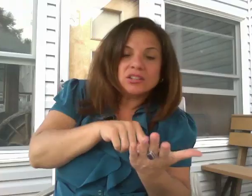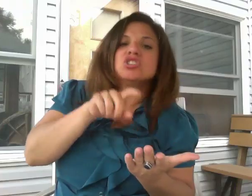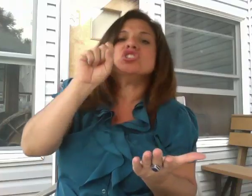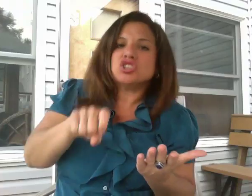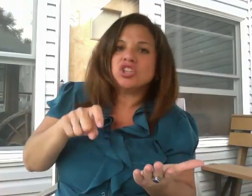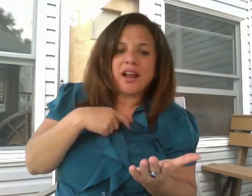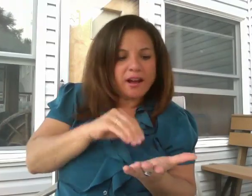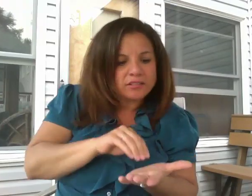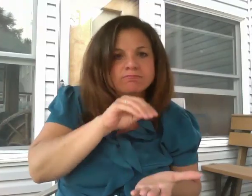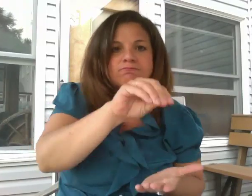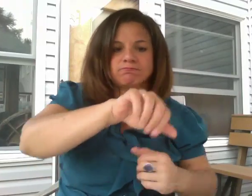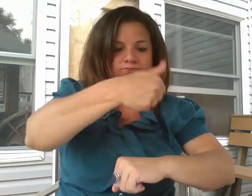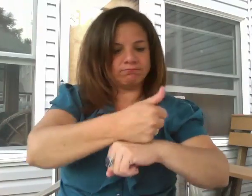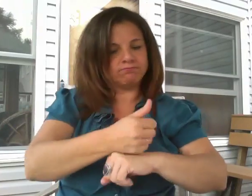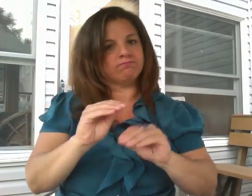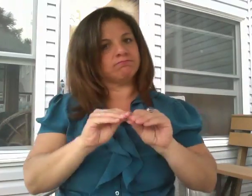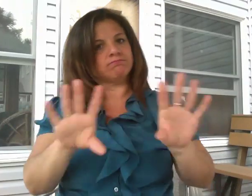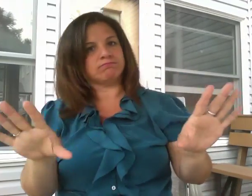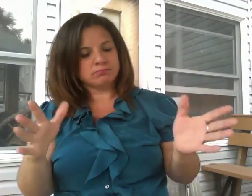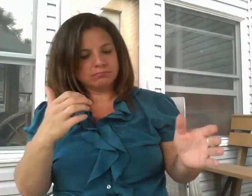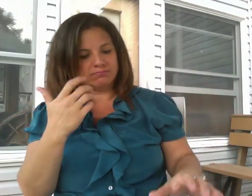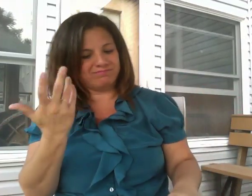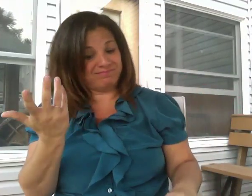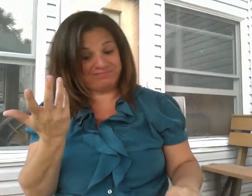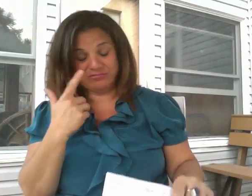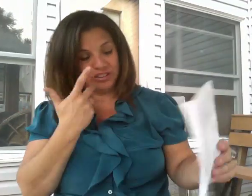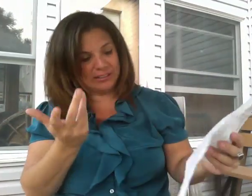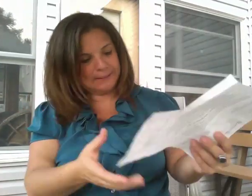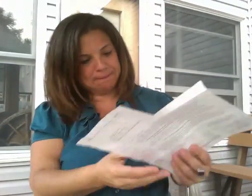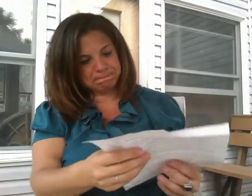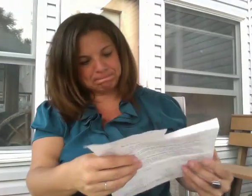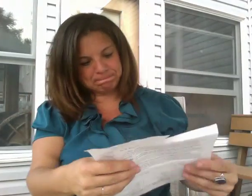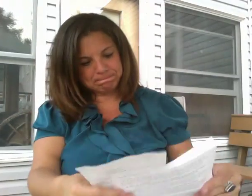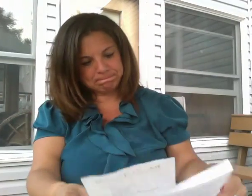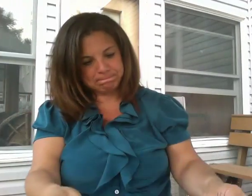checklist that you should have use educator of the Deaf! Really unbelievable.